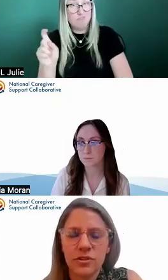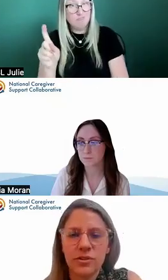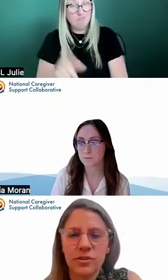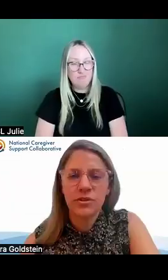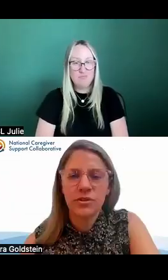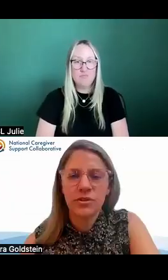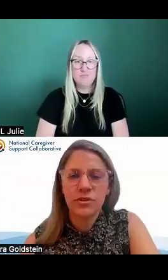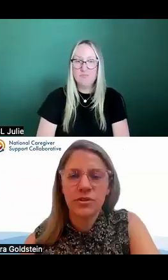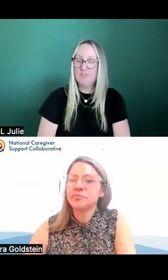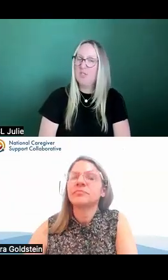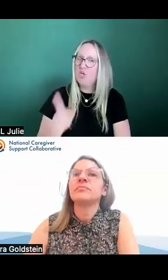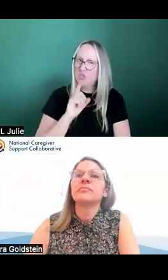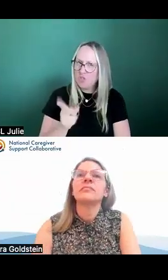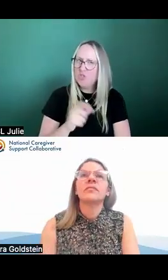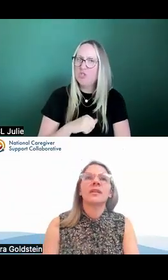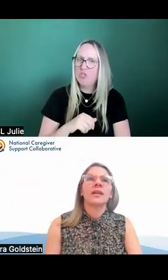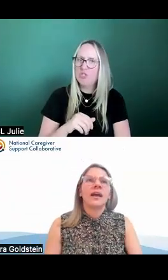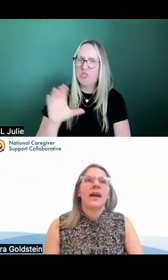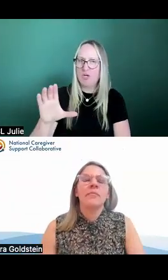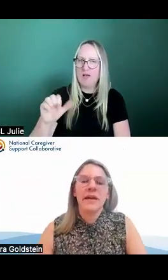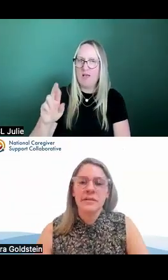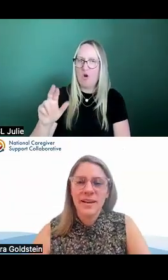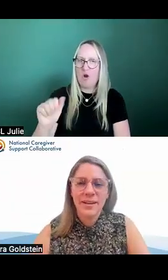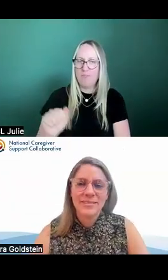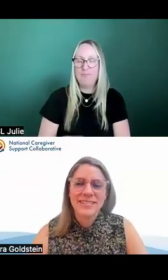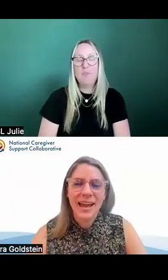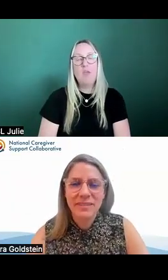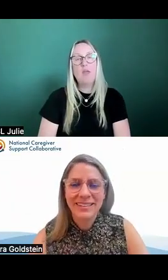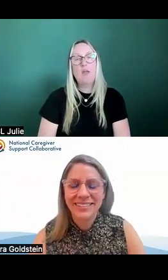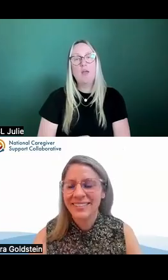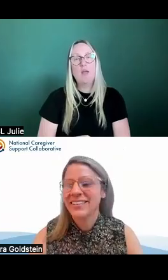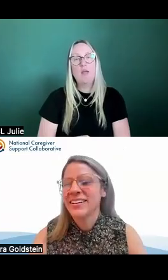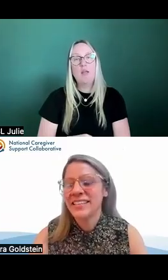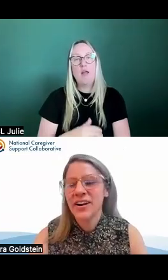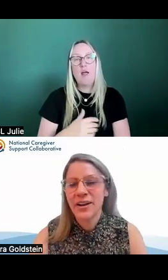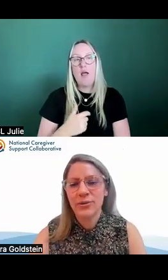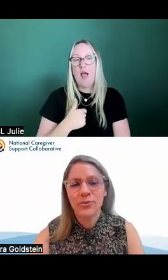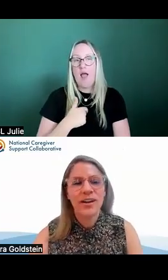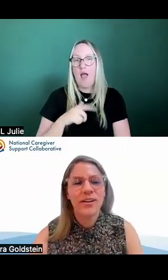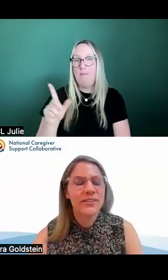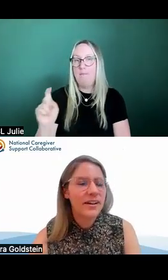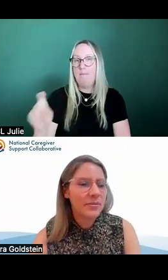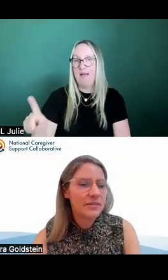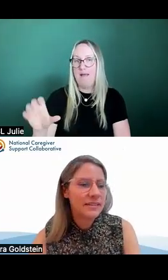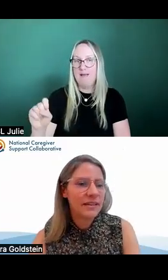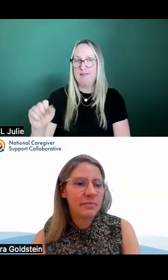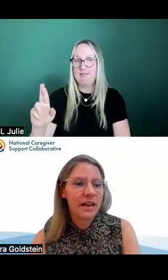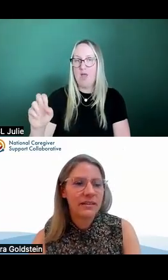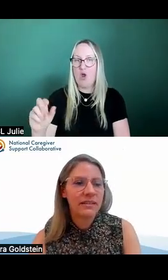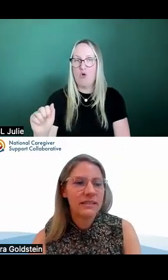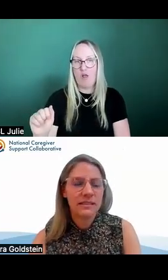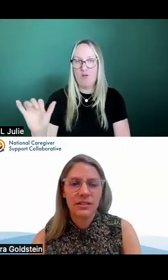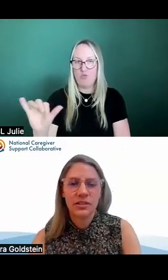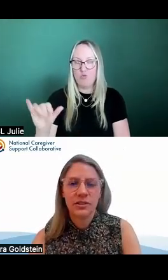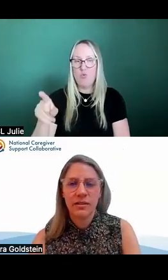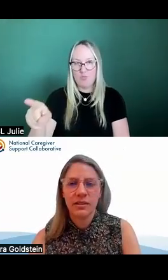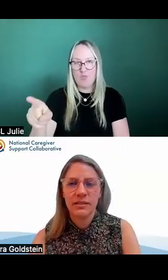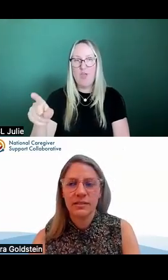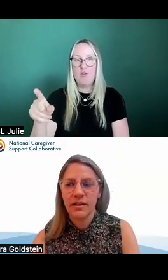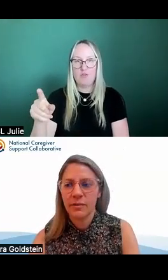Sure, I might tap in Sara as well since they've been having listening sessions around this